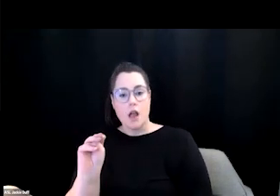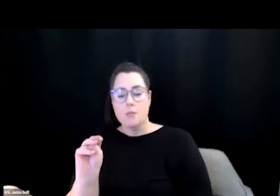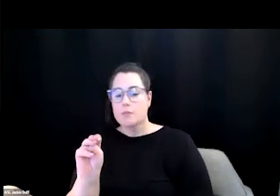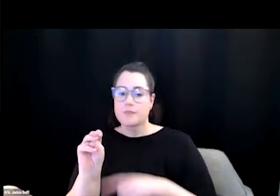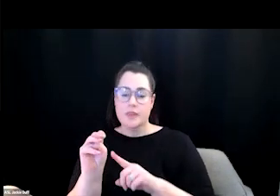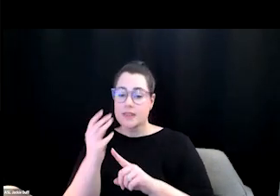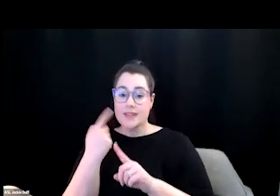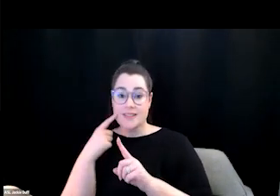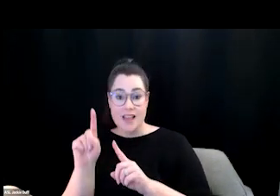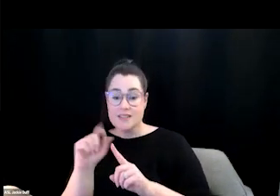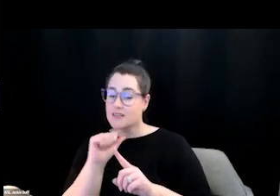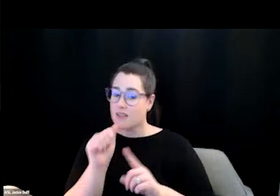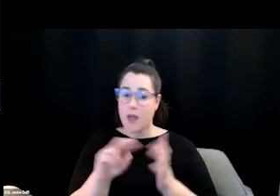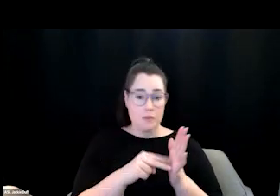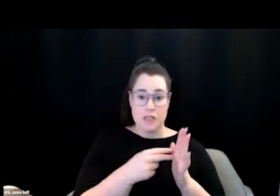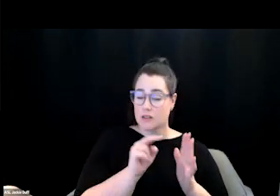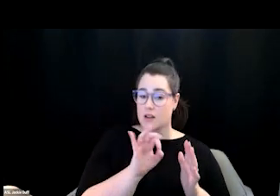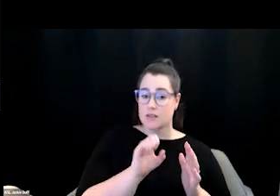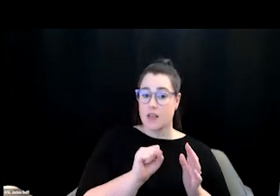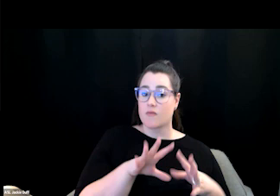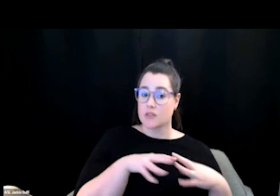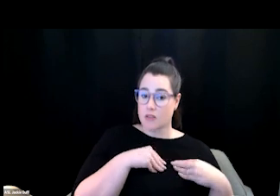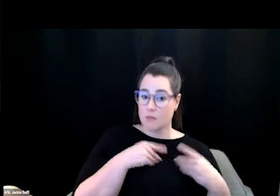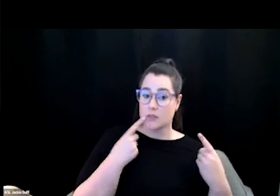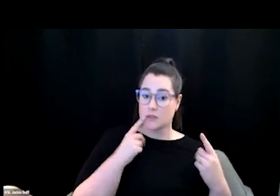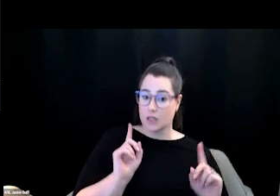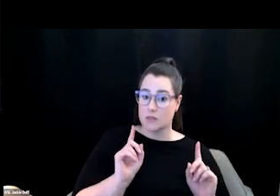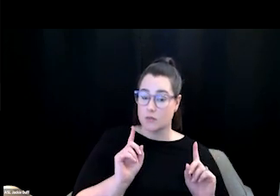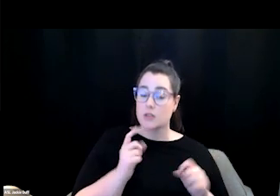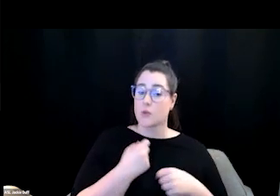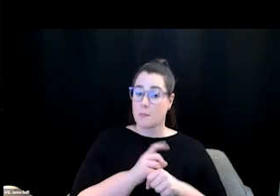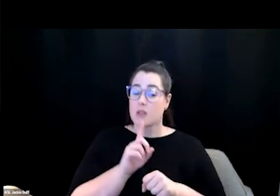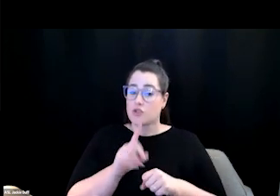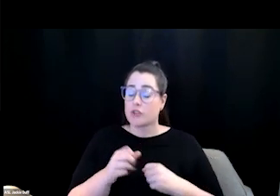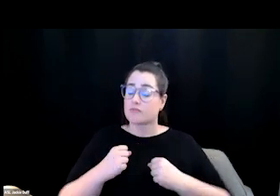I recommend multiple days to make sure you have those worked out.